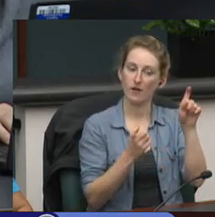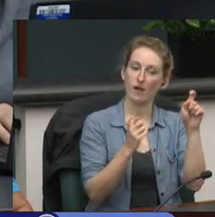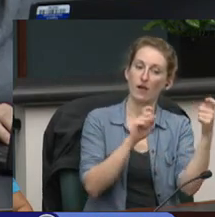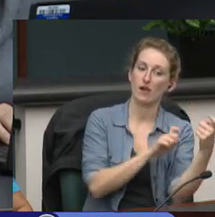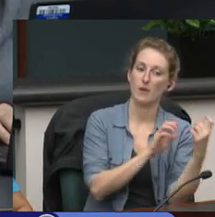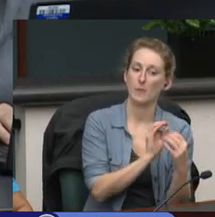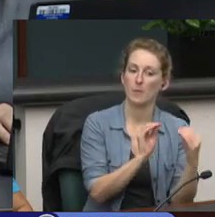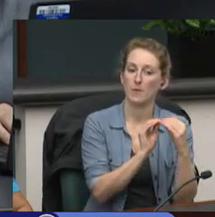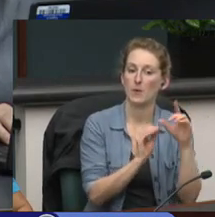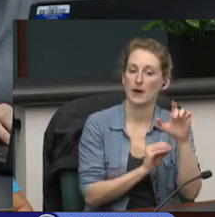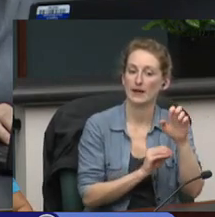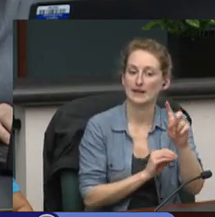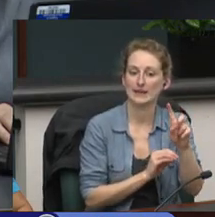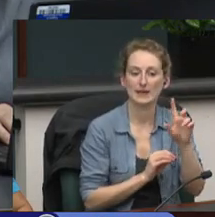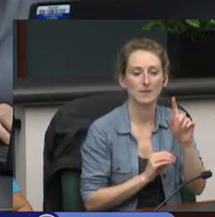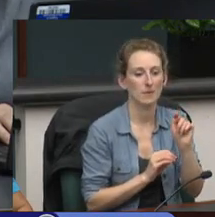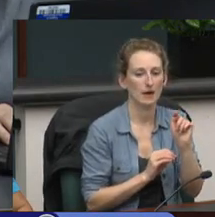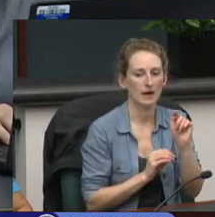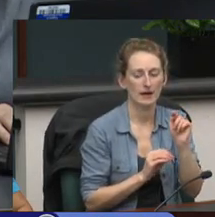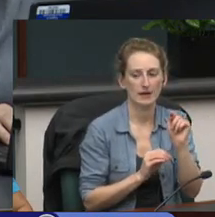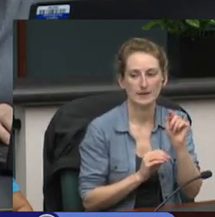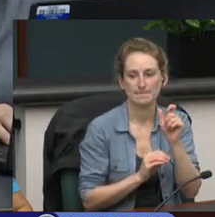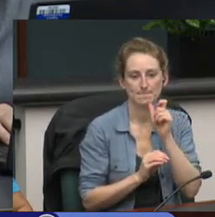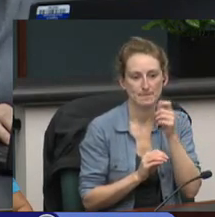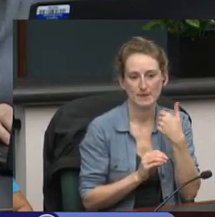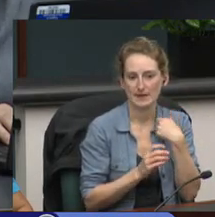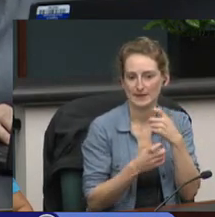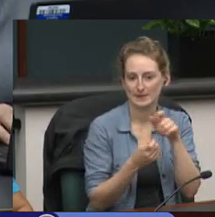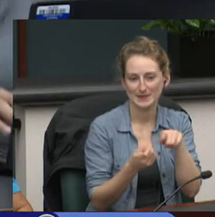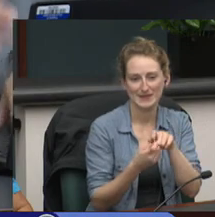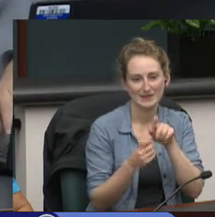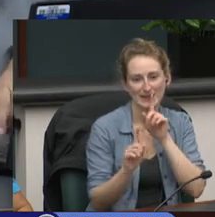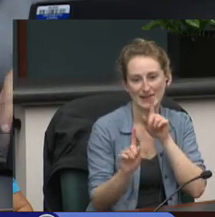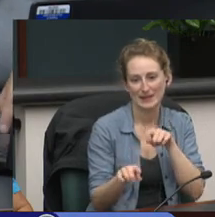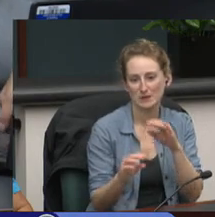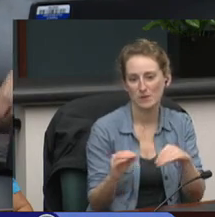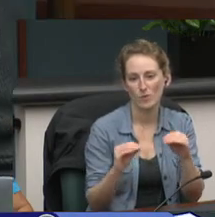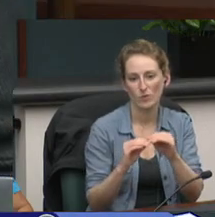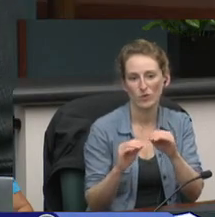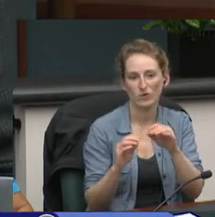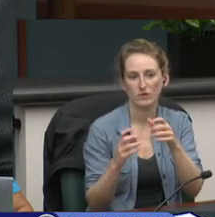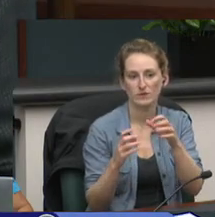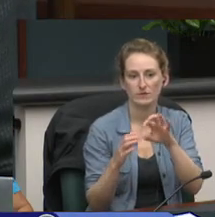answer to that question that's more of a public works question okay and I'd like